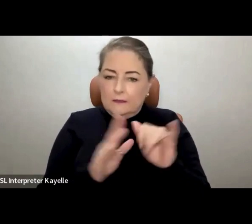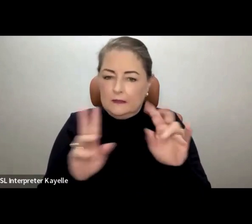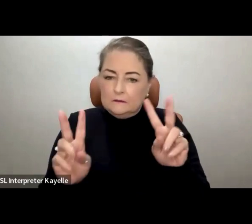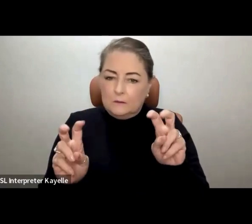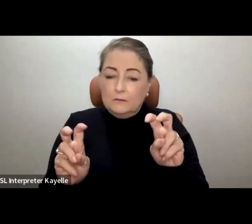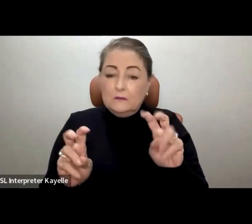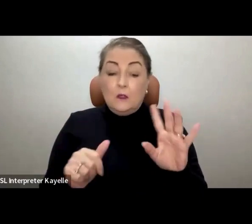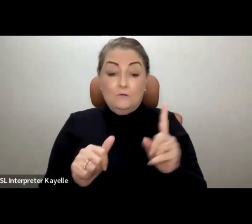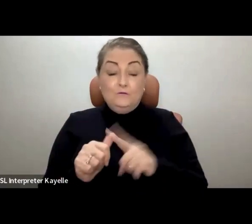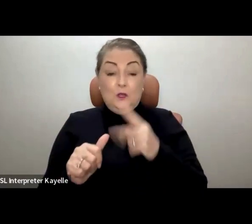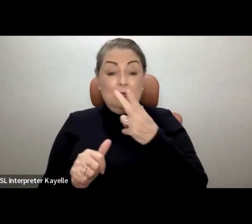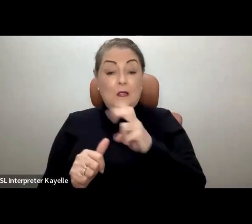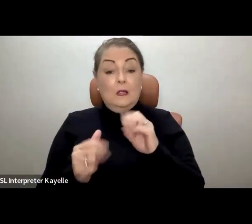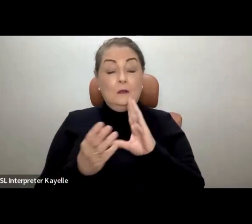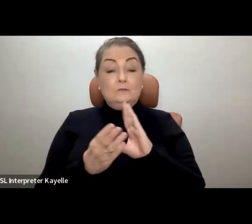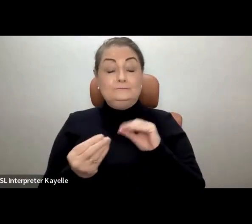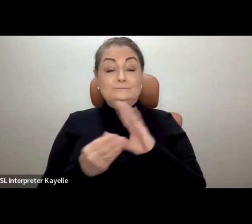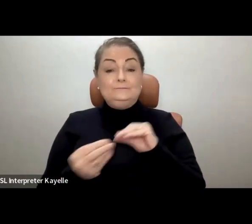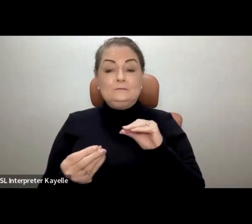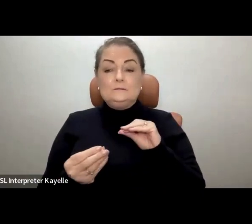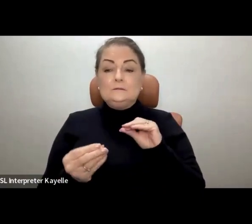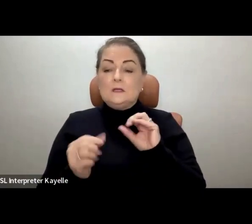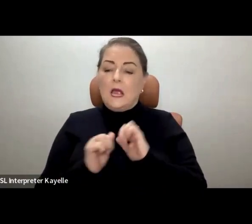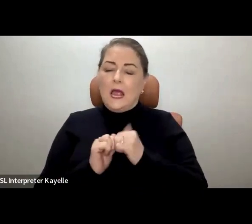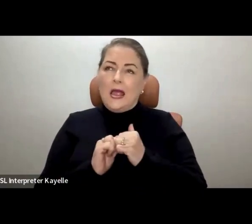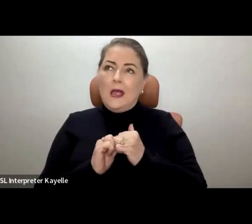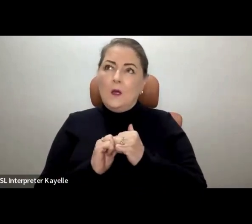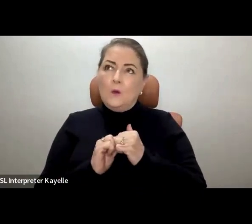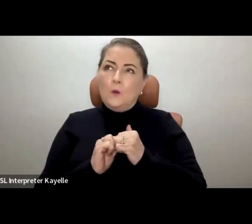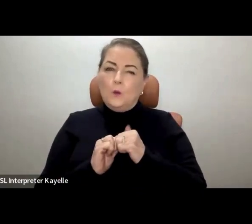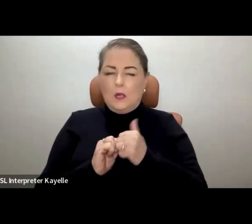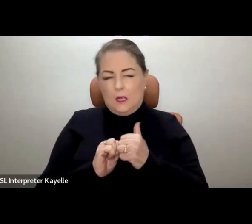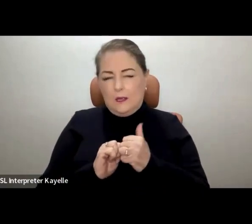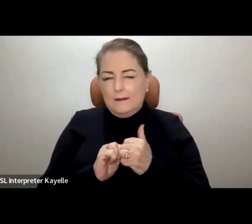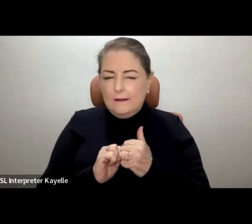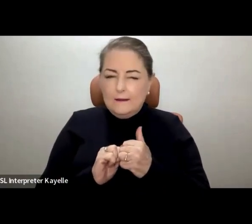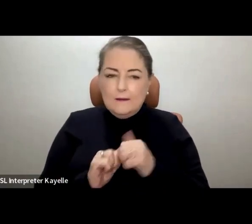starts off by saying how disabilities are highly